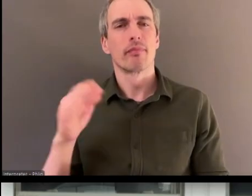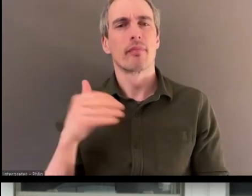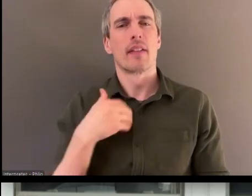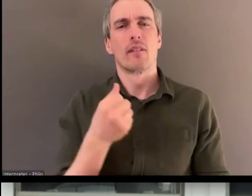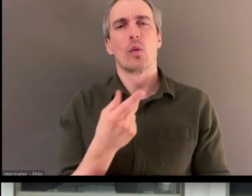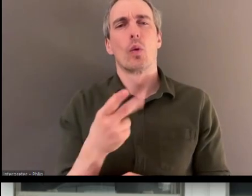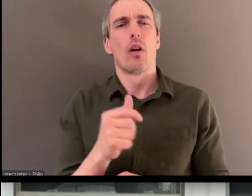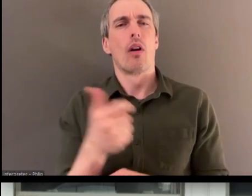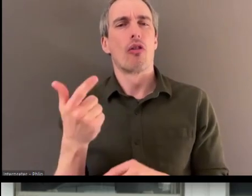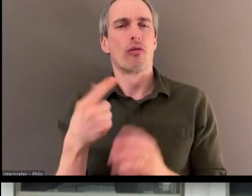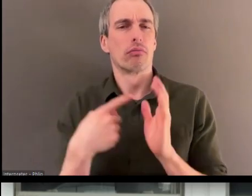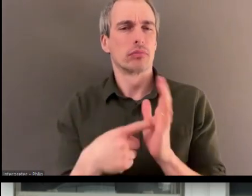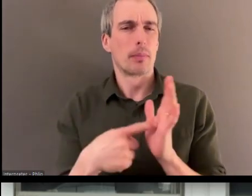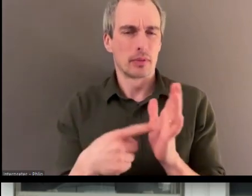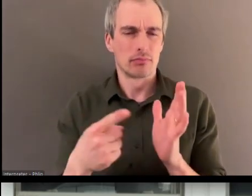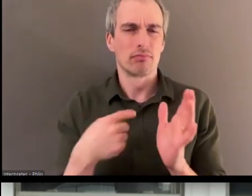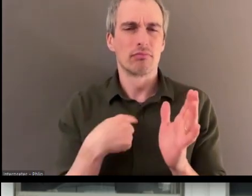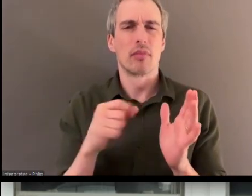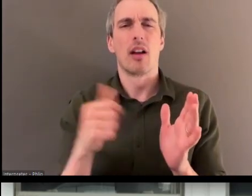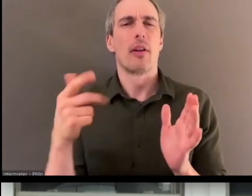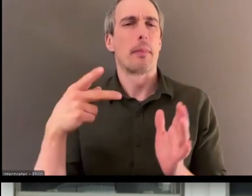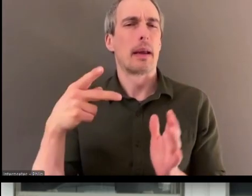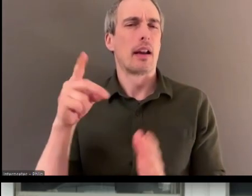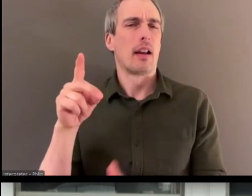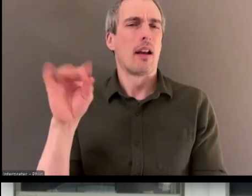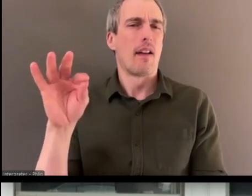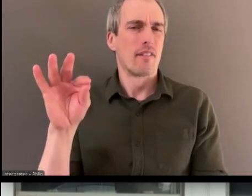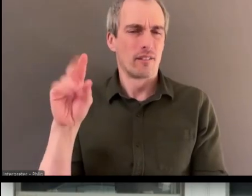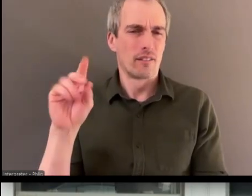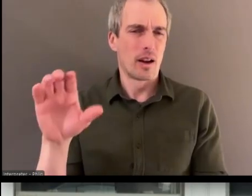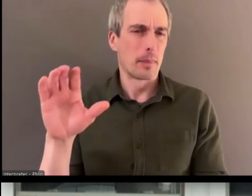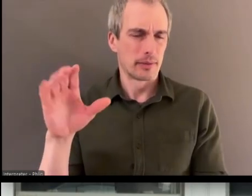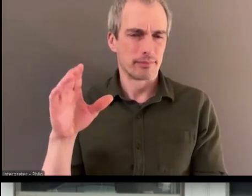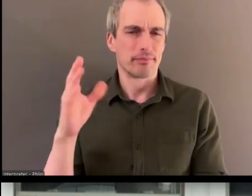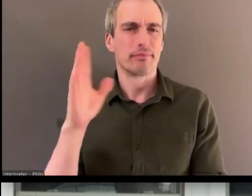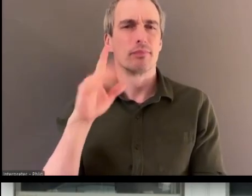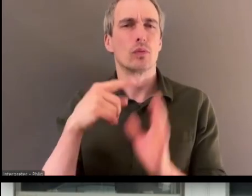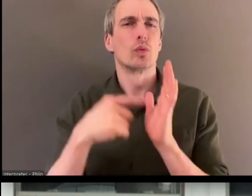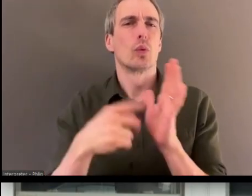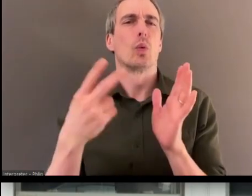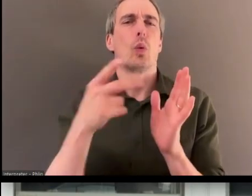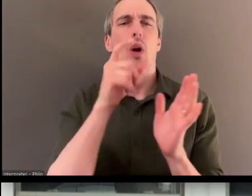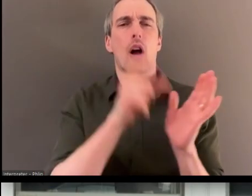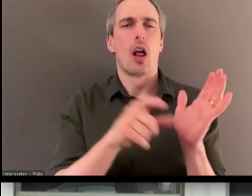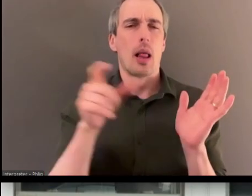This one's demonstrating the two column layout. This is the standard when it comes to a lot of research papers.